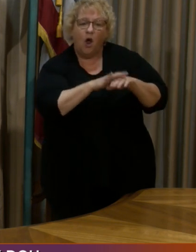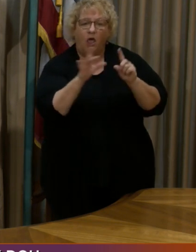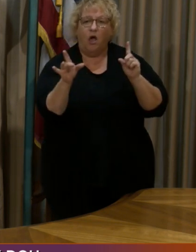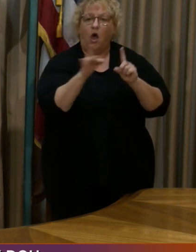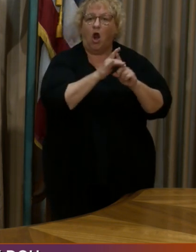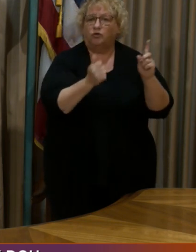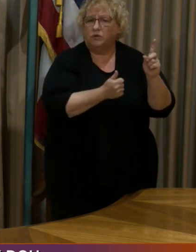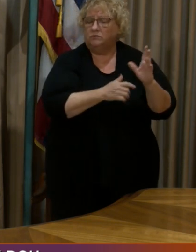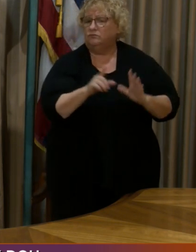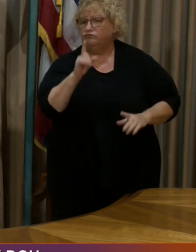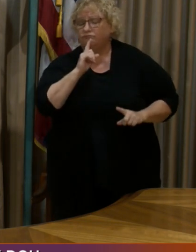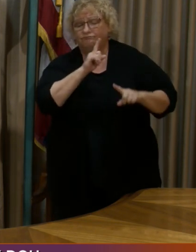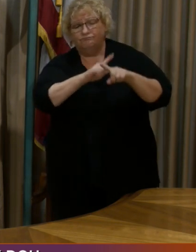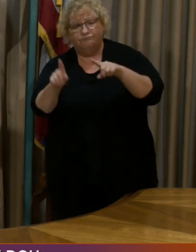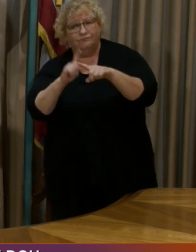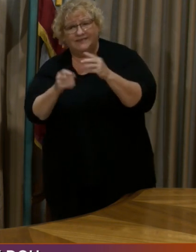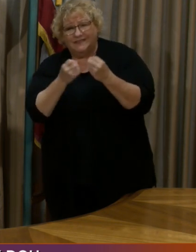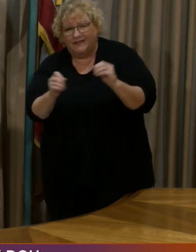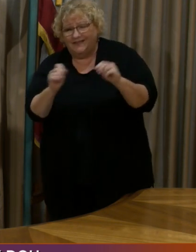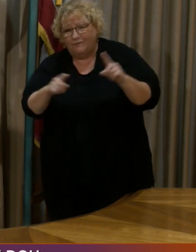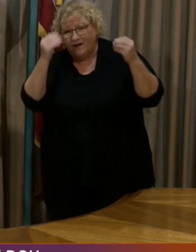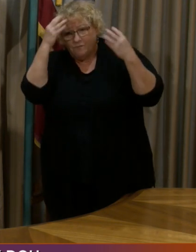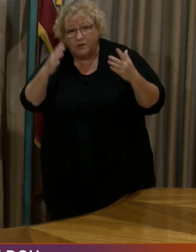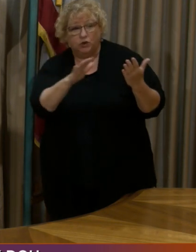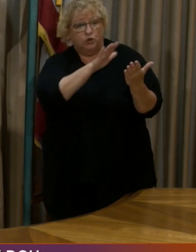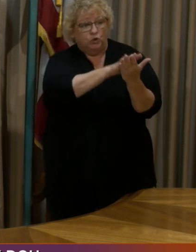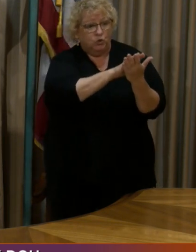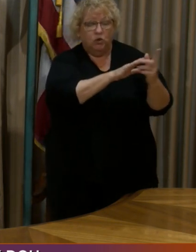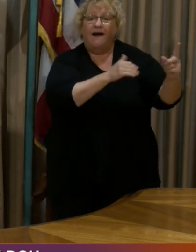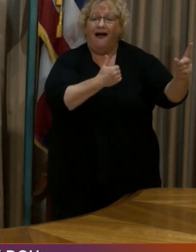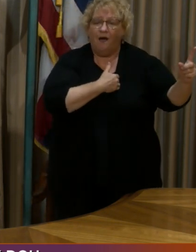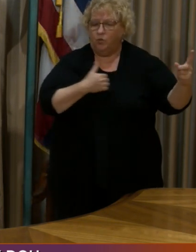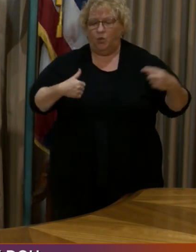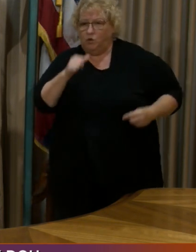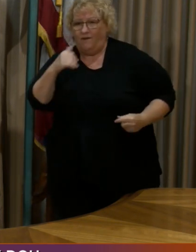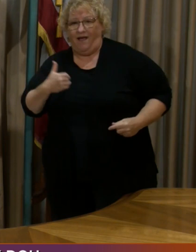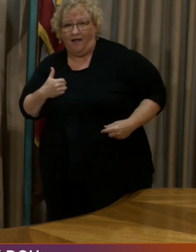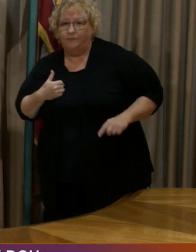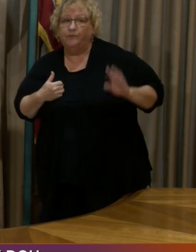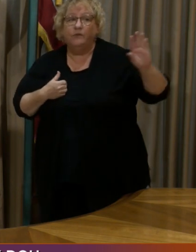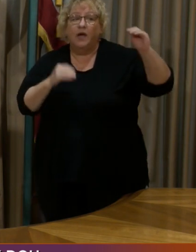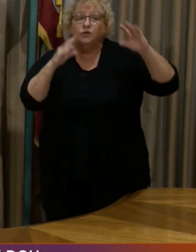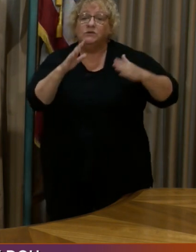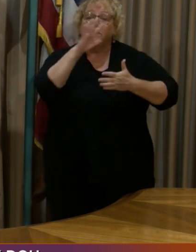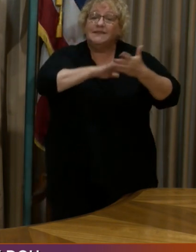THEN WE WILL BE REACHING OUT TO SCHOOLS TO WORK WITH THEM ON THE CONTACT TRACING EFFORTS THERE MANY PIECES OF INFORMATION.